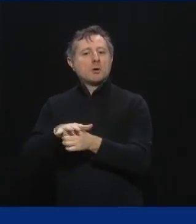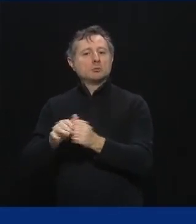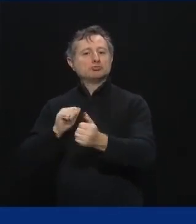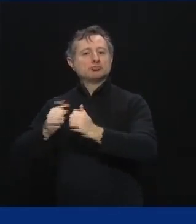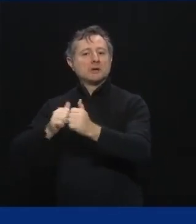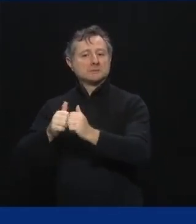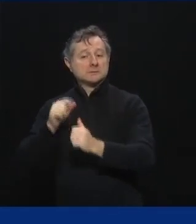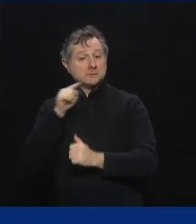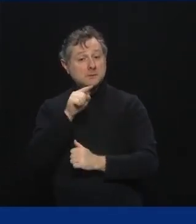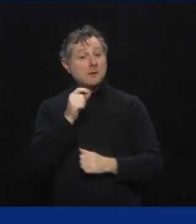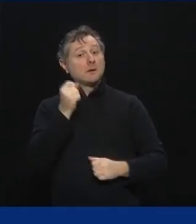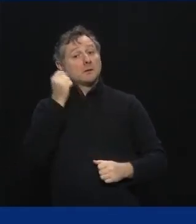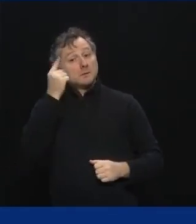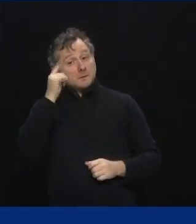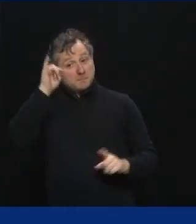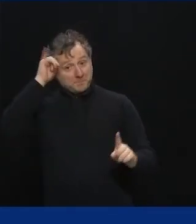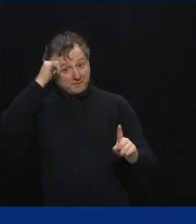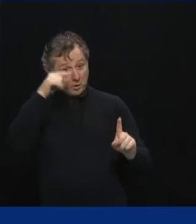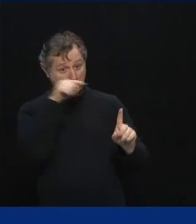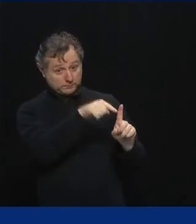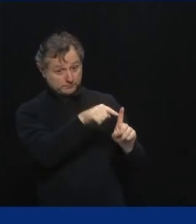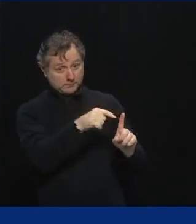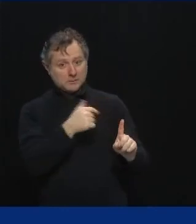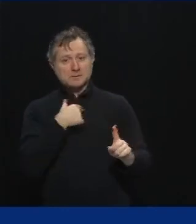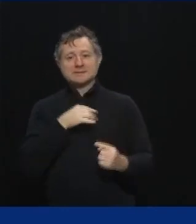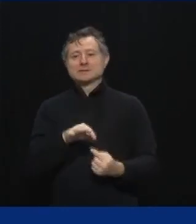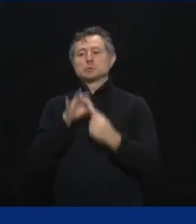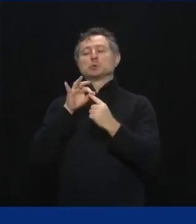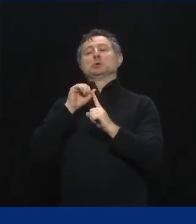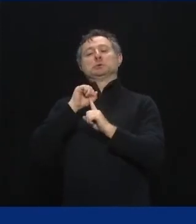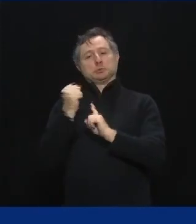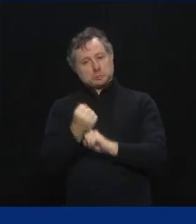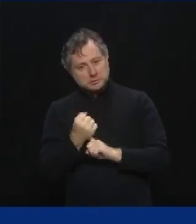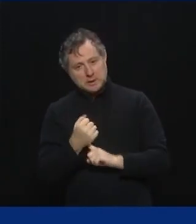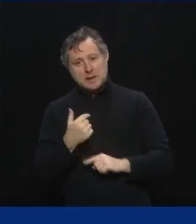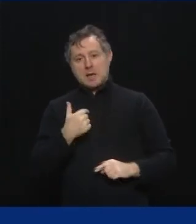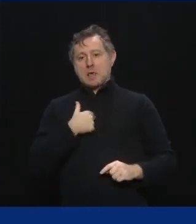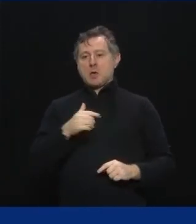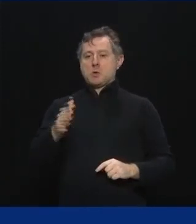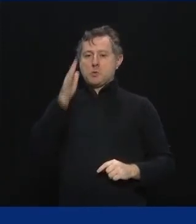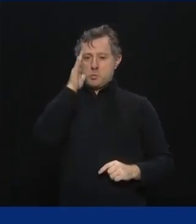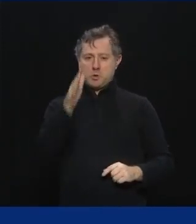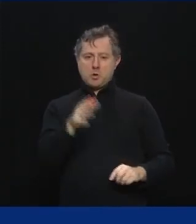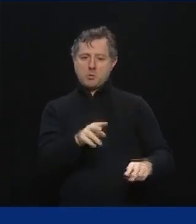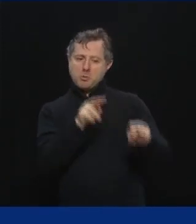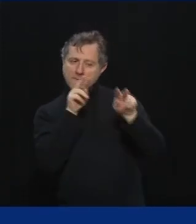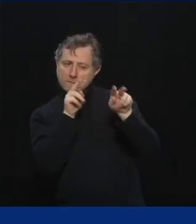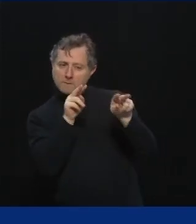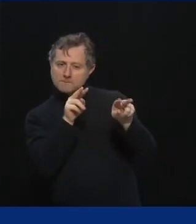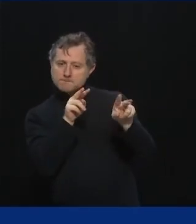IN THE NEXT FEW WEEKENDS TO GO OUT AND SUPPORT OUR LOCAL RACES AND WITH RESPECT TO BUFFALO, WE